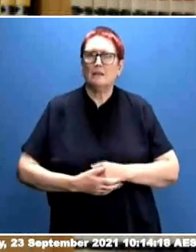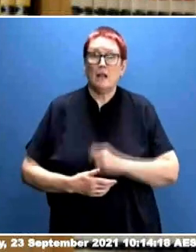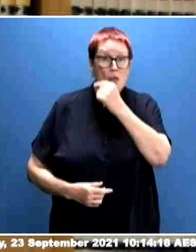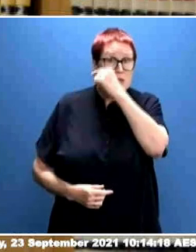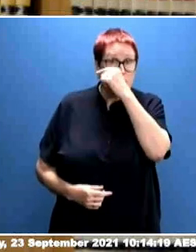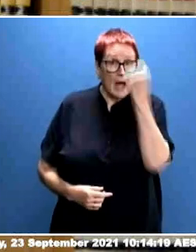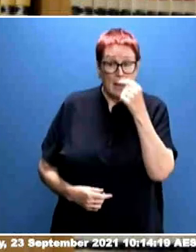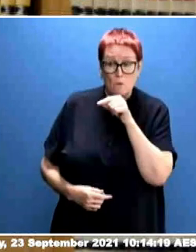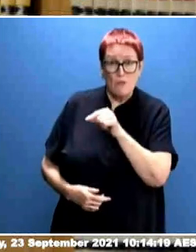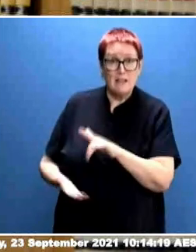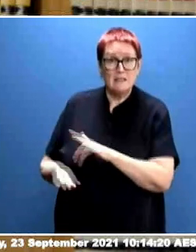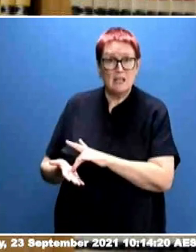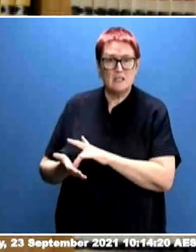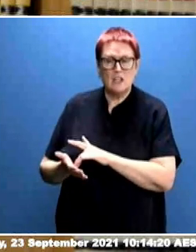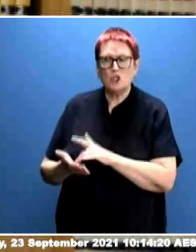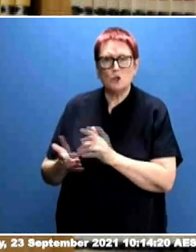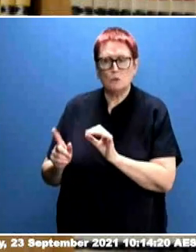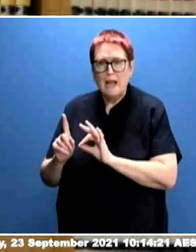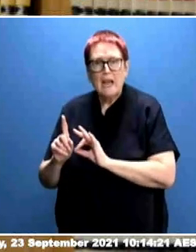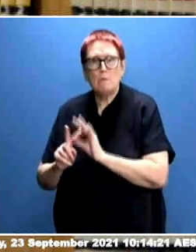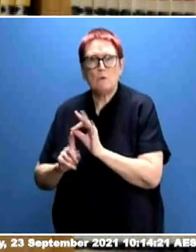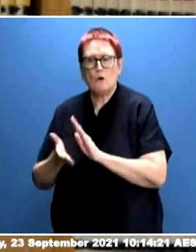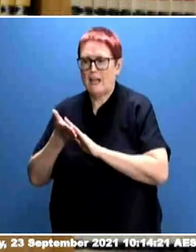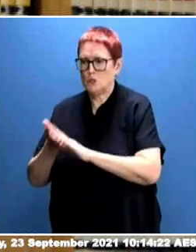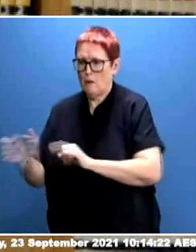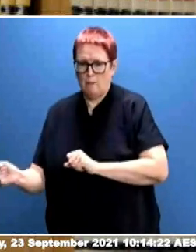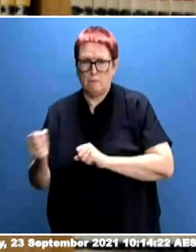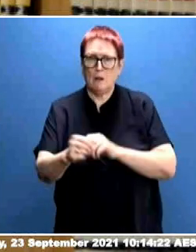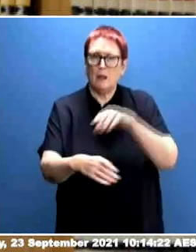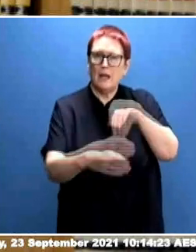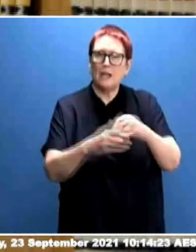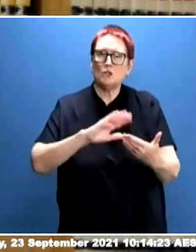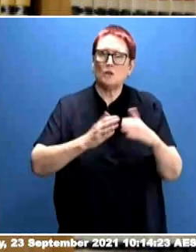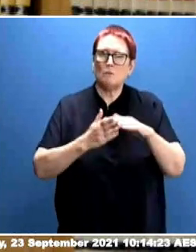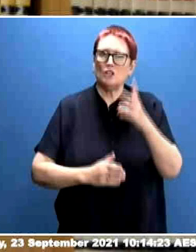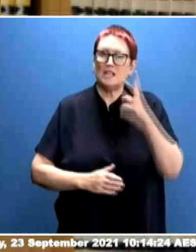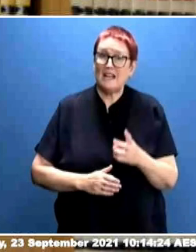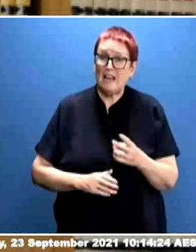to provide rehabilitation and reintegration in response to children who presented with criminal behaviours.